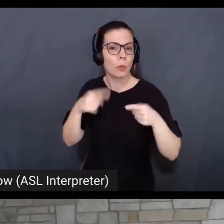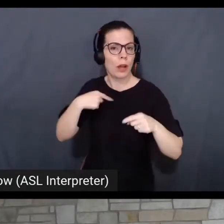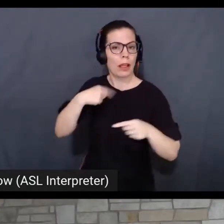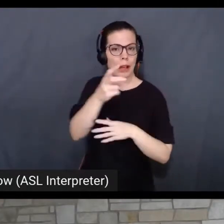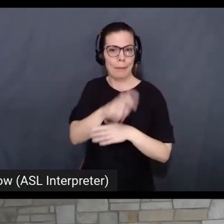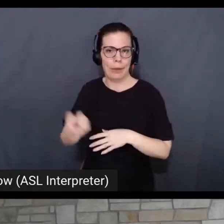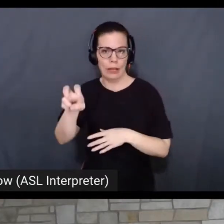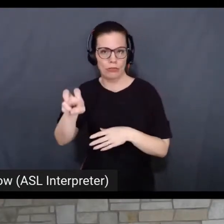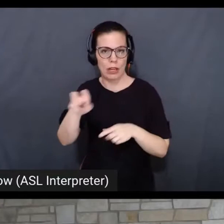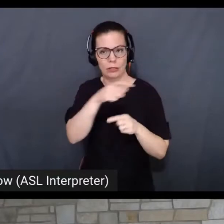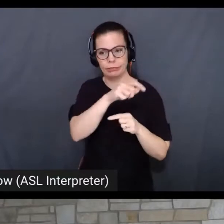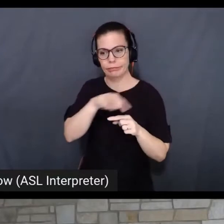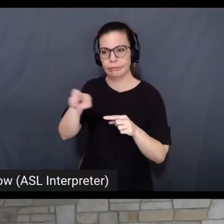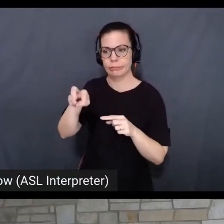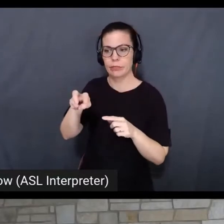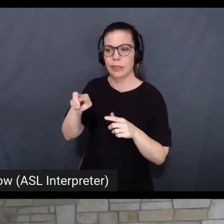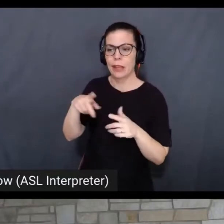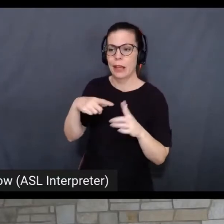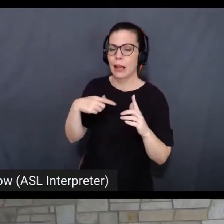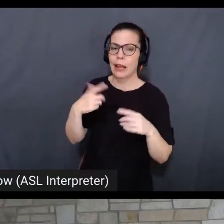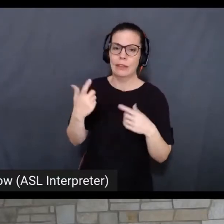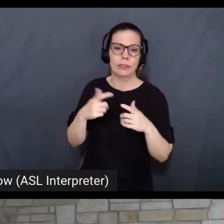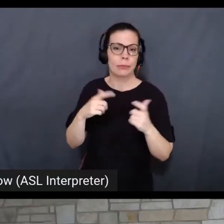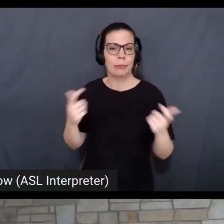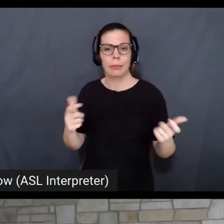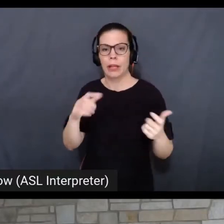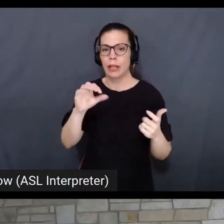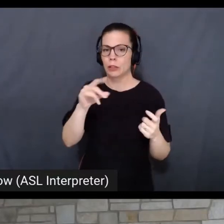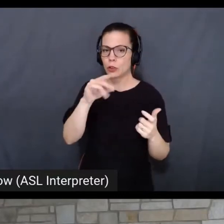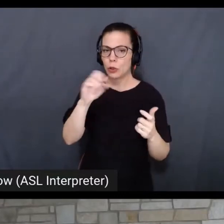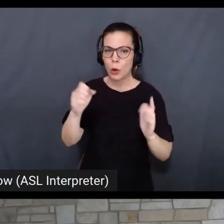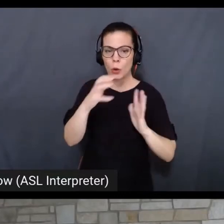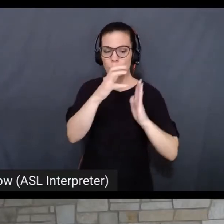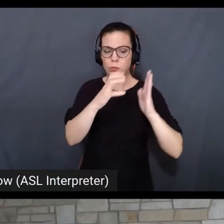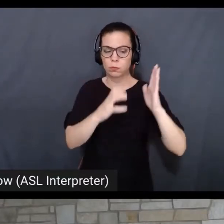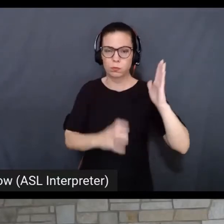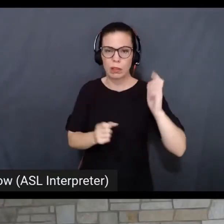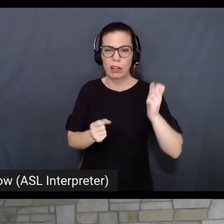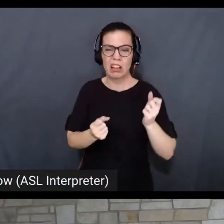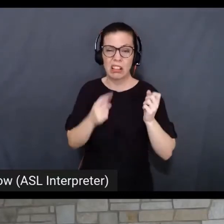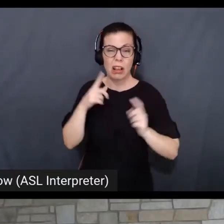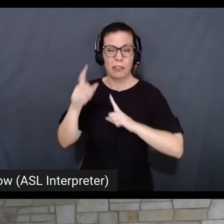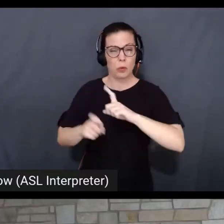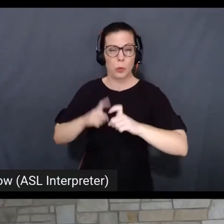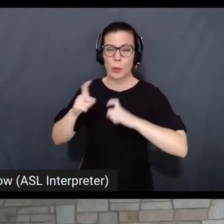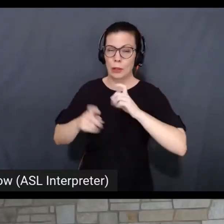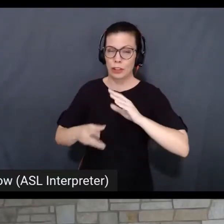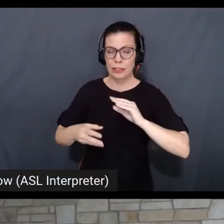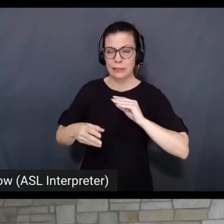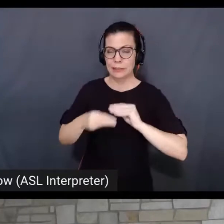and I have a very large code base and a lot of different queries that need to be converted,